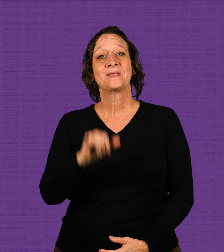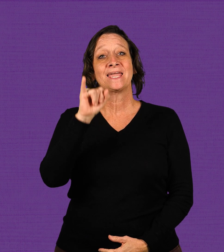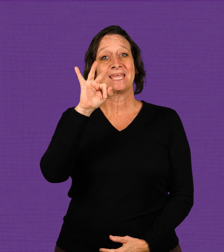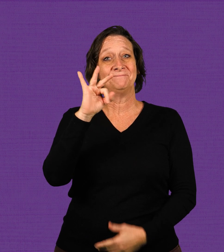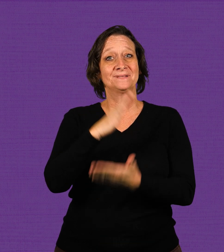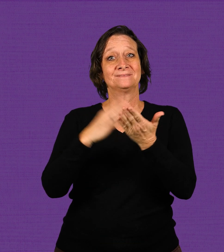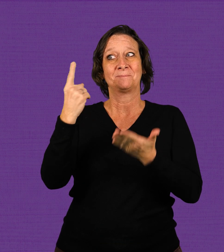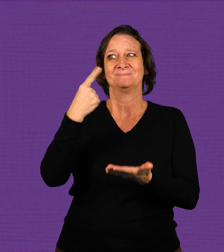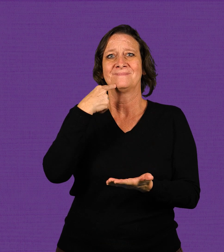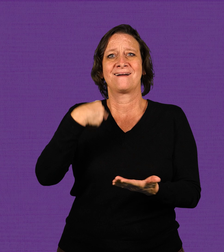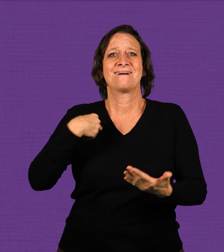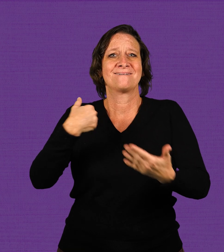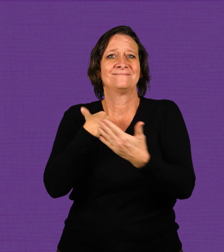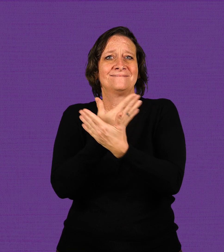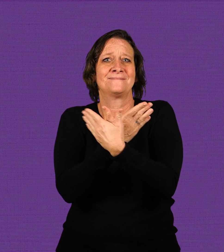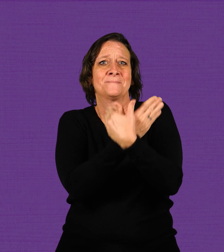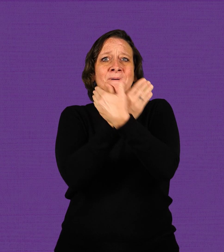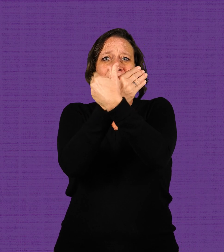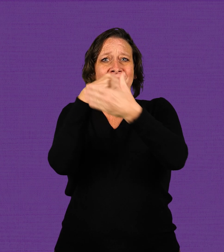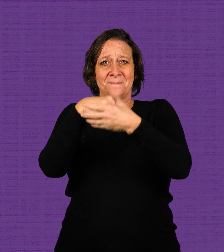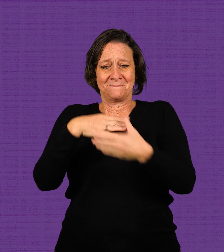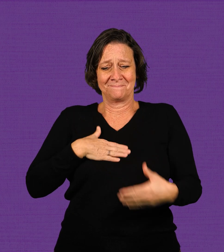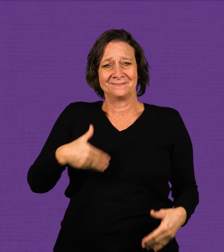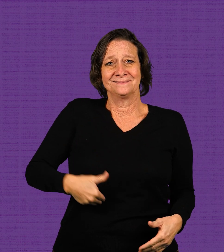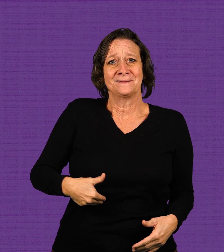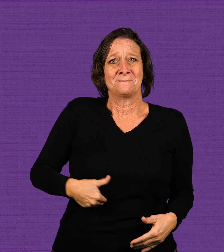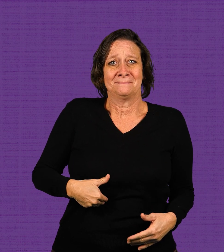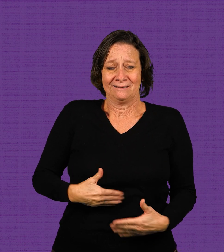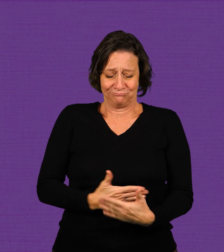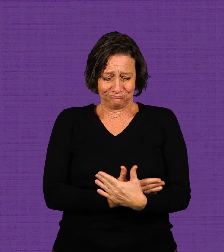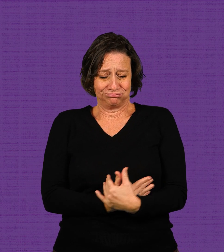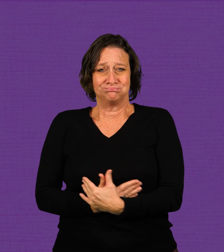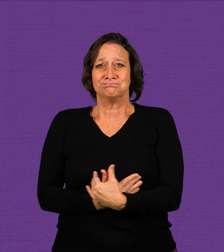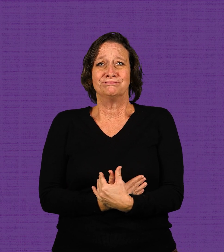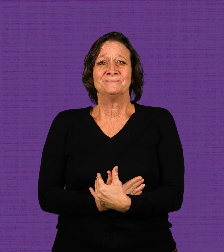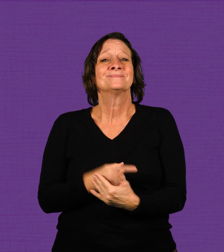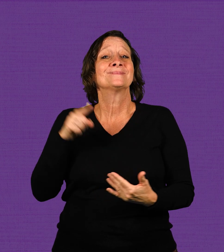If someone says, “I have butterflies in my stomach,”